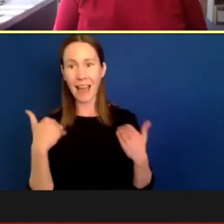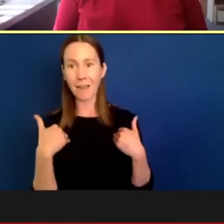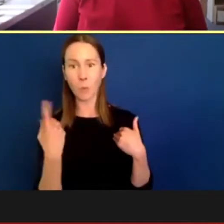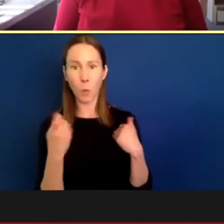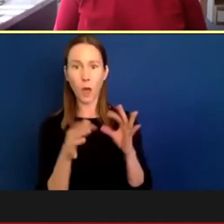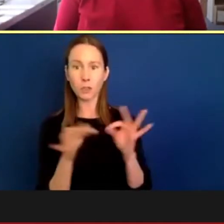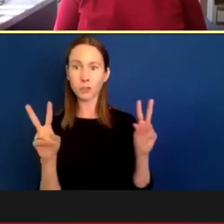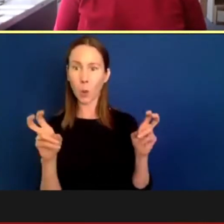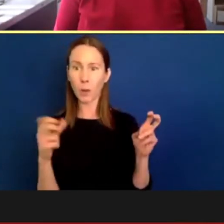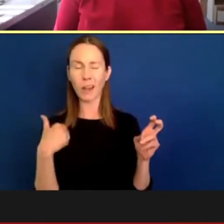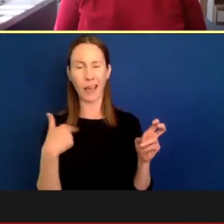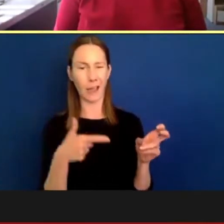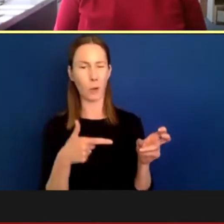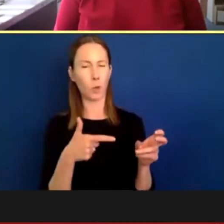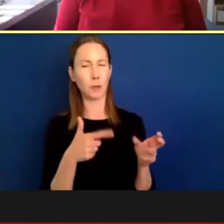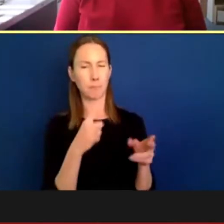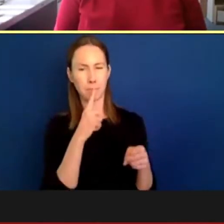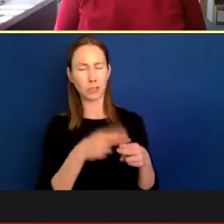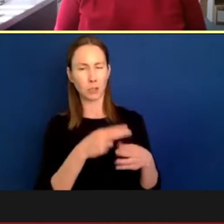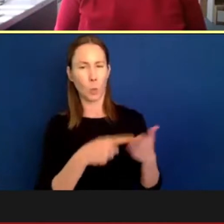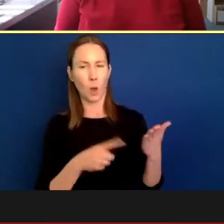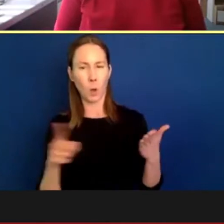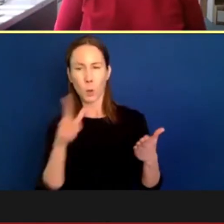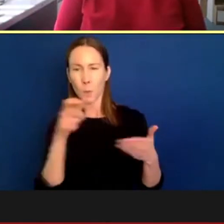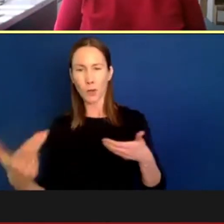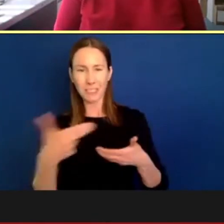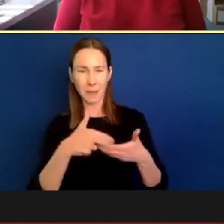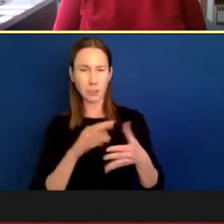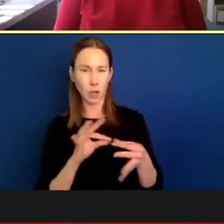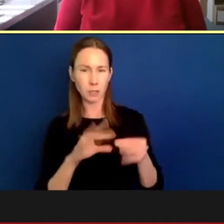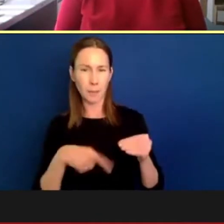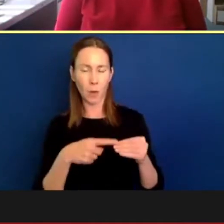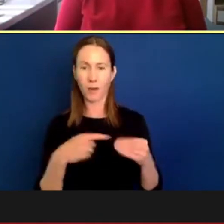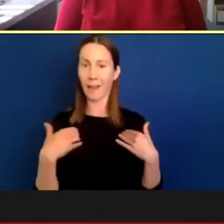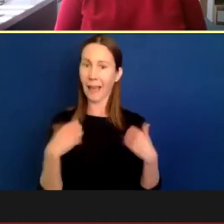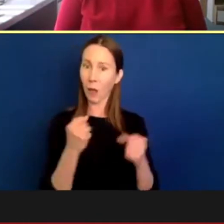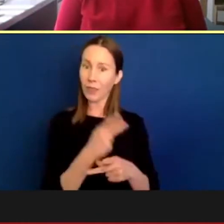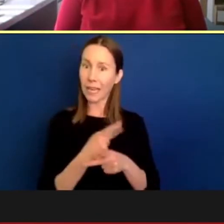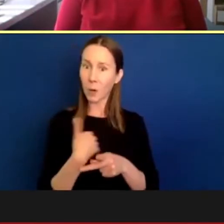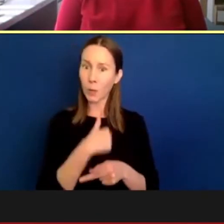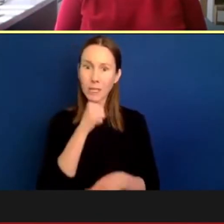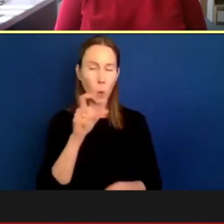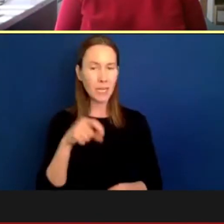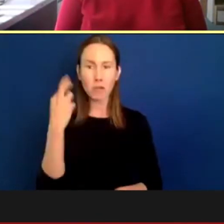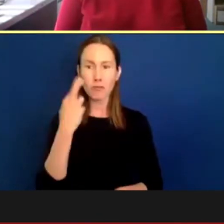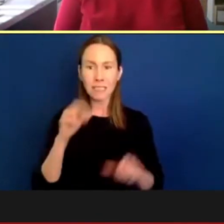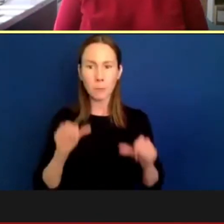the questioners talked about in healthcare, we don't need reasonable accommodations. We need access.